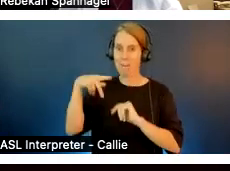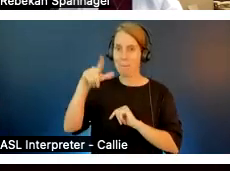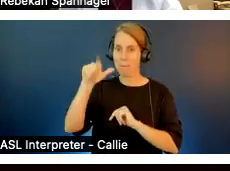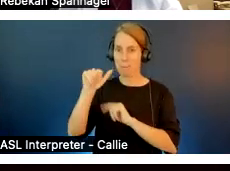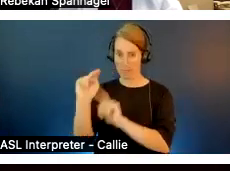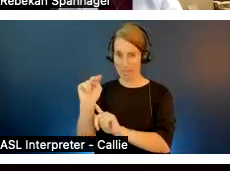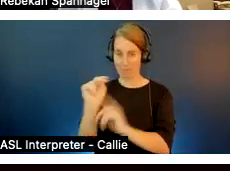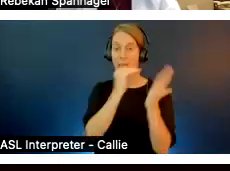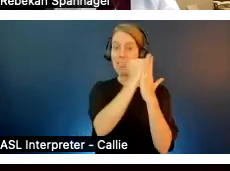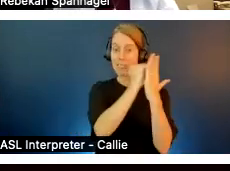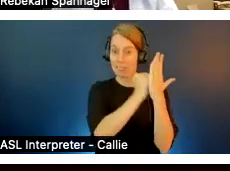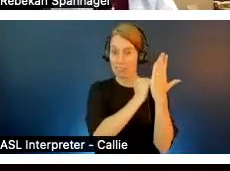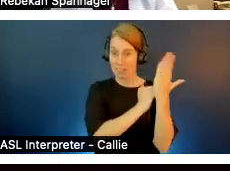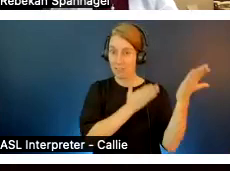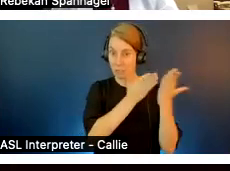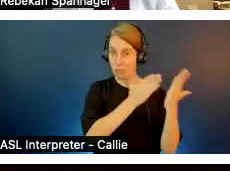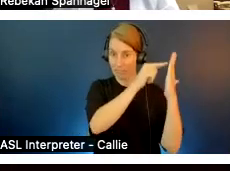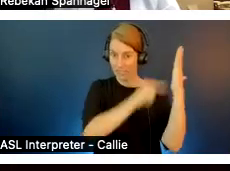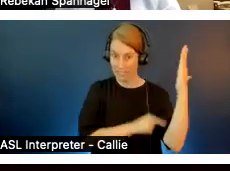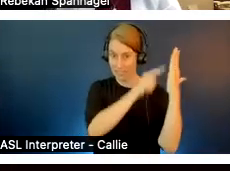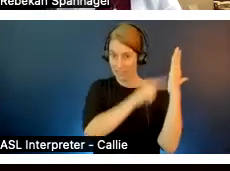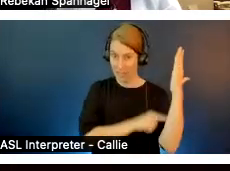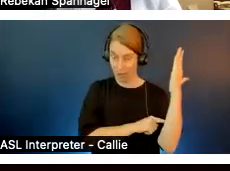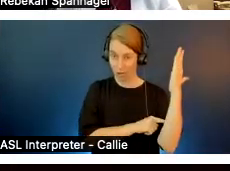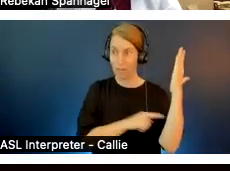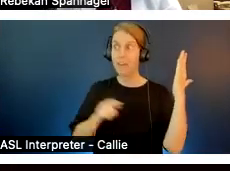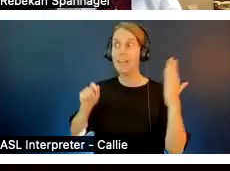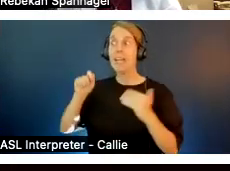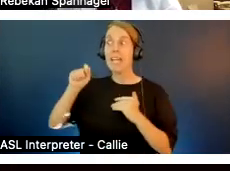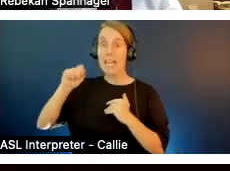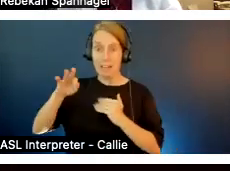if you can show medical necessity for that so first of all you do have the